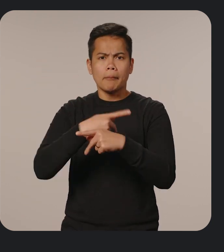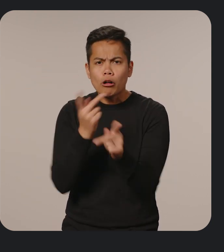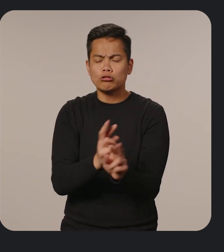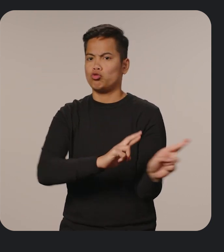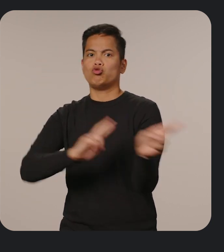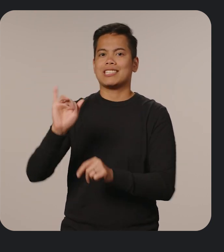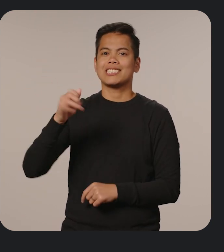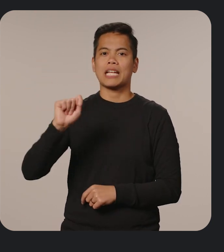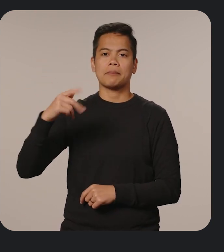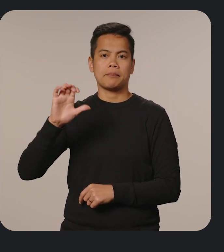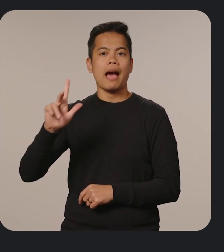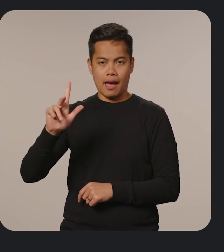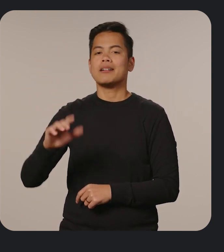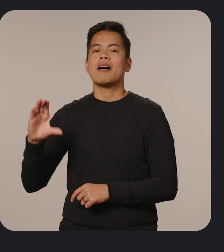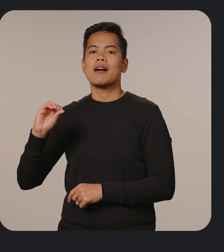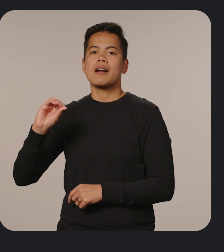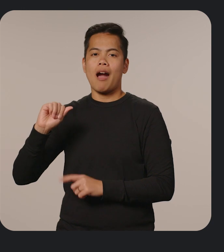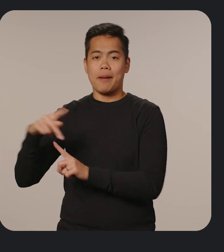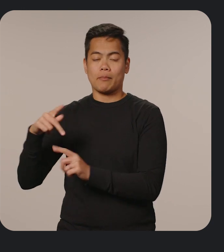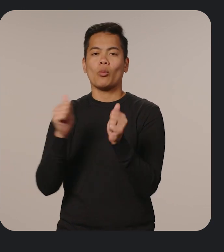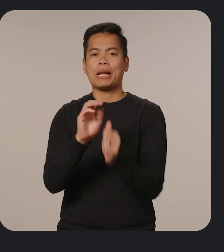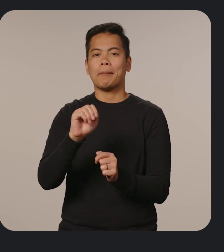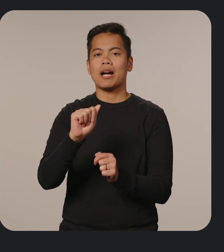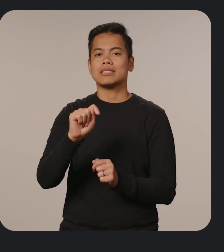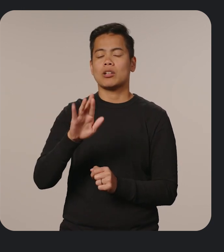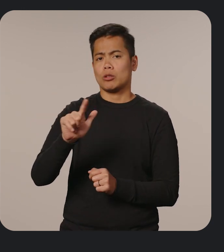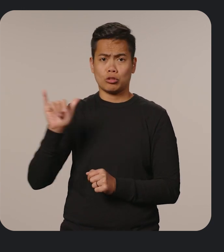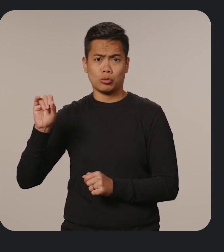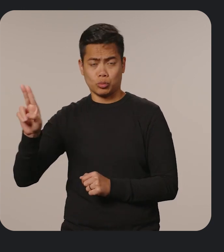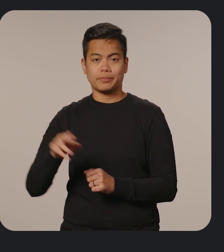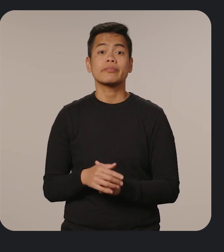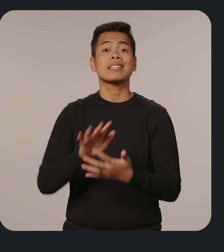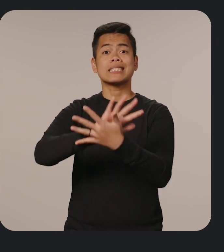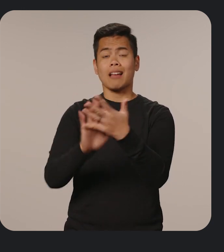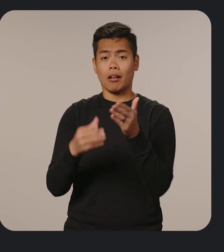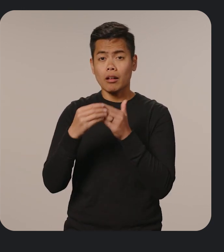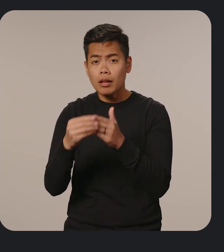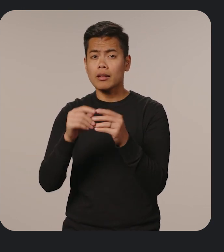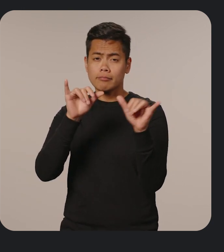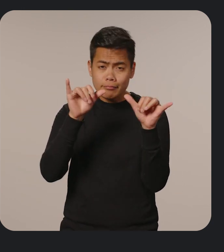Compose apps with Material You. Our design guidelines, spec, and Compose codelab library